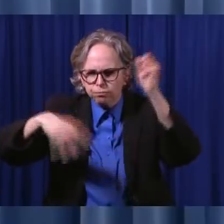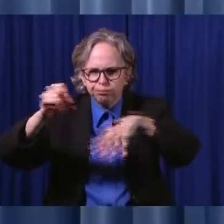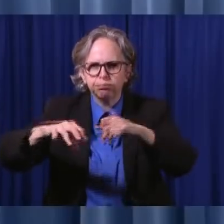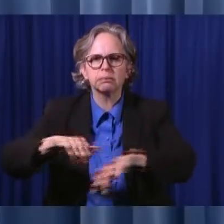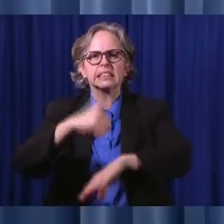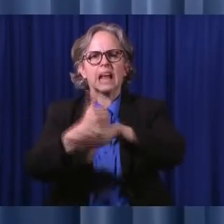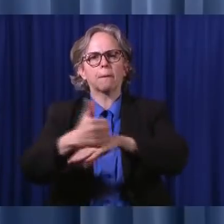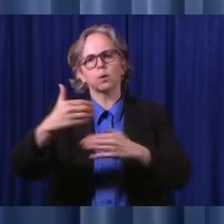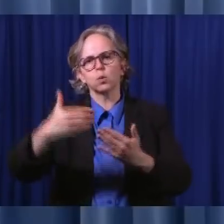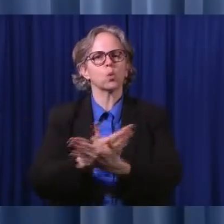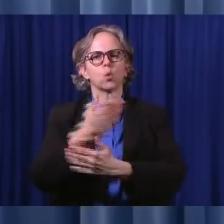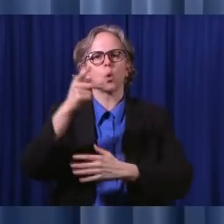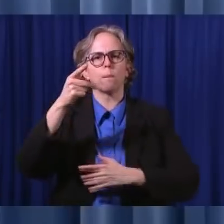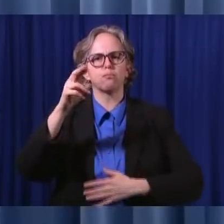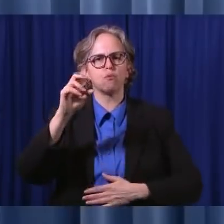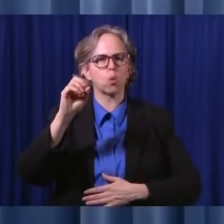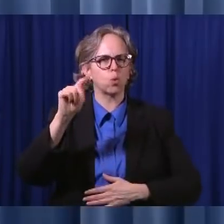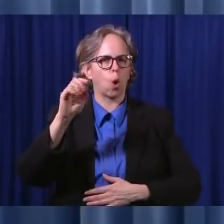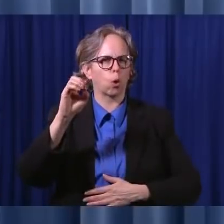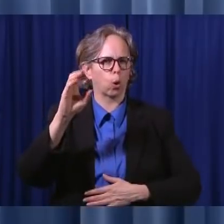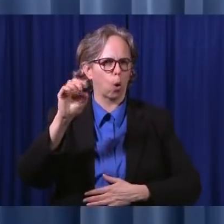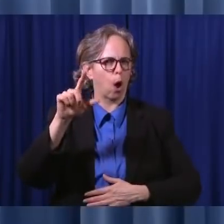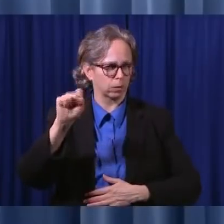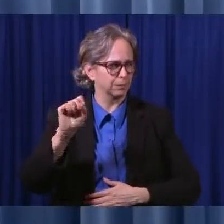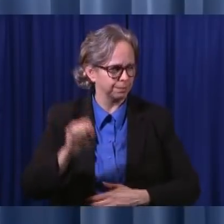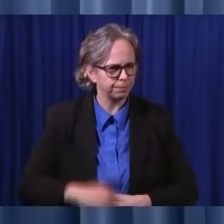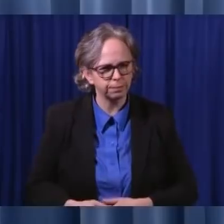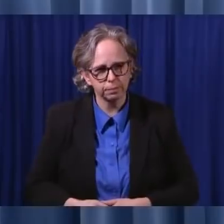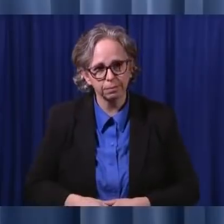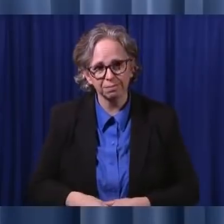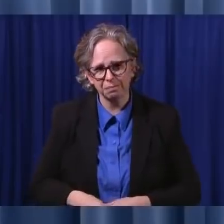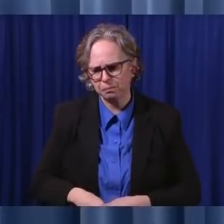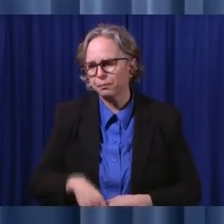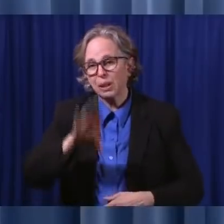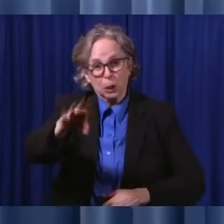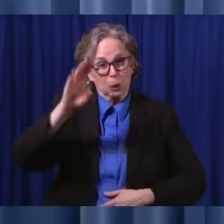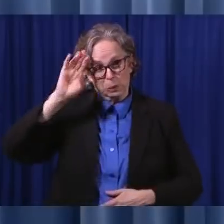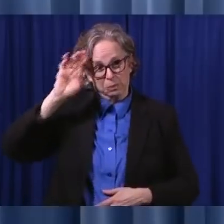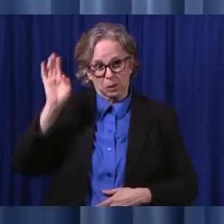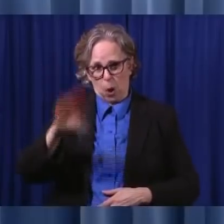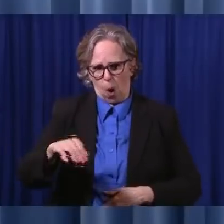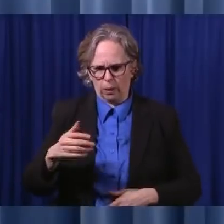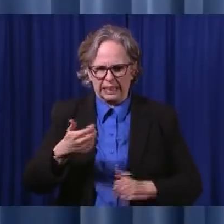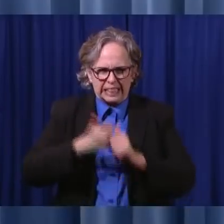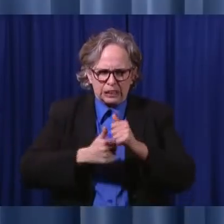OHIO ASSISTED LIVING CARE AND THE OHIO MEDICAL DIRECTORS ASSOCIATION. WE KNOW THAT EACH FACILITY IS DIFFERENT, SO WE